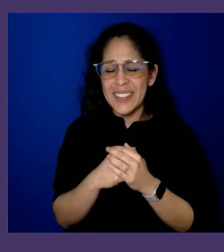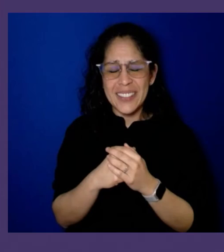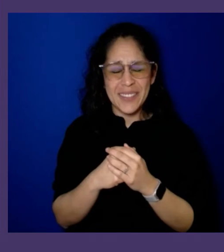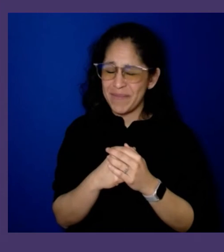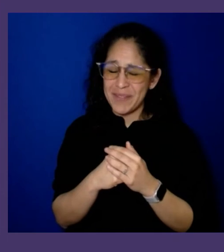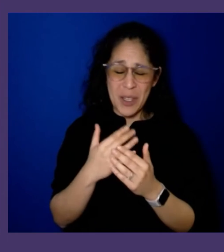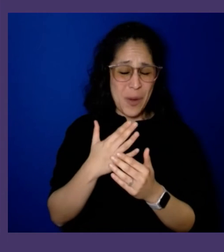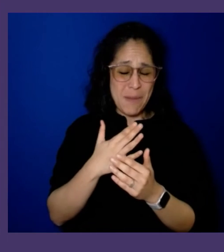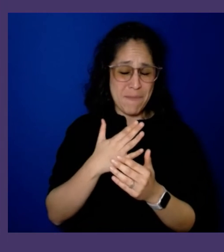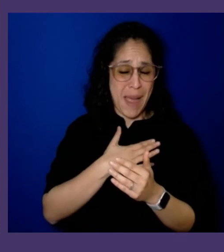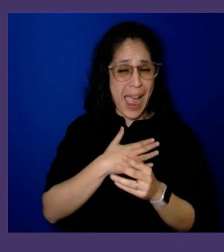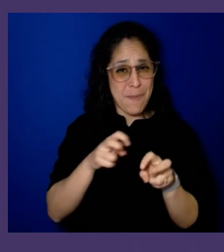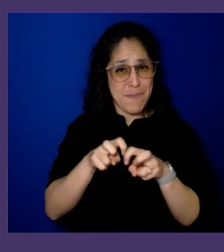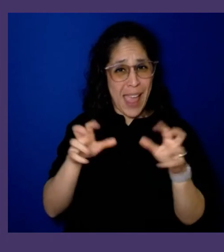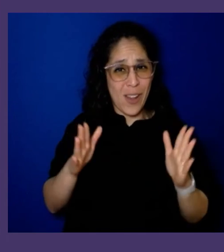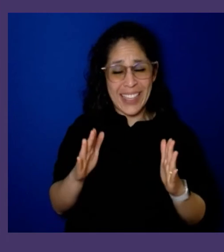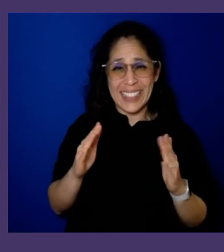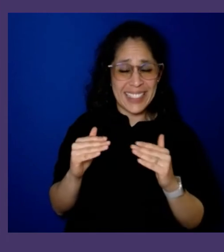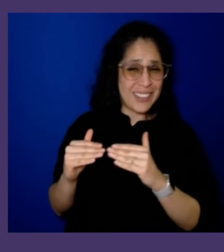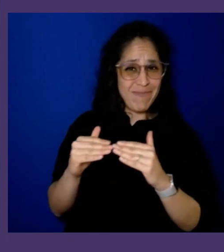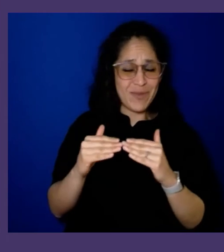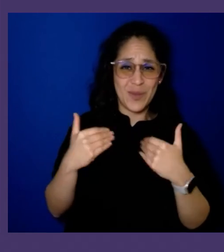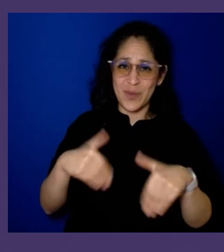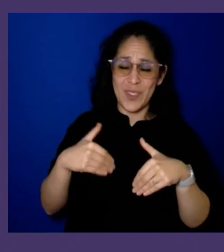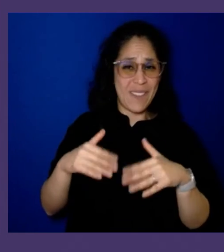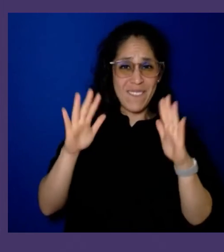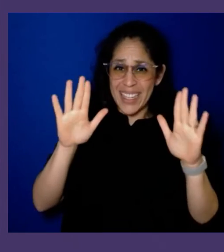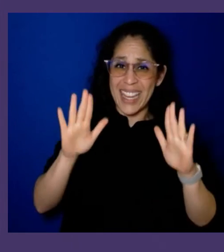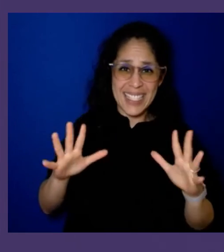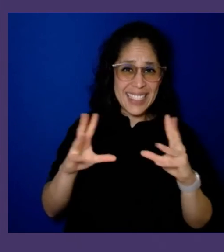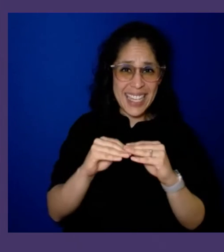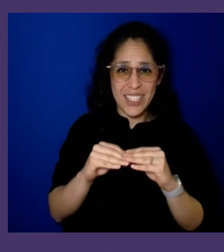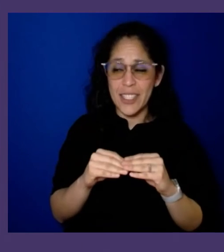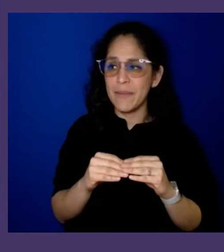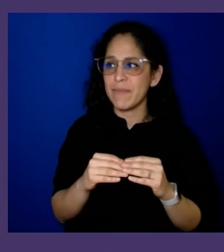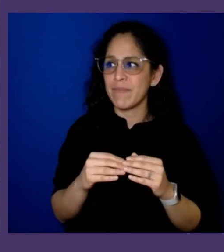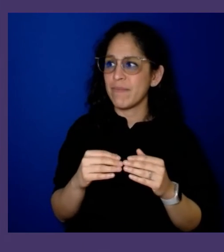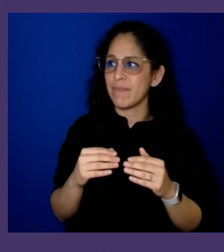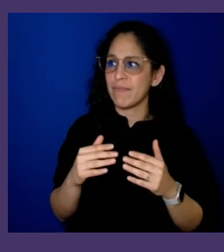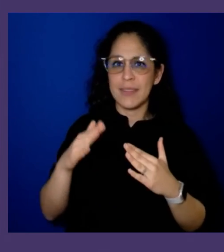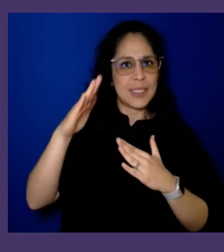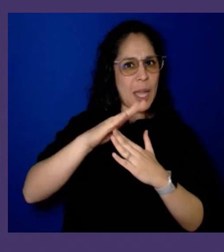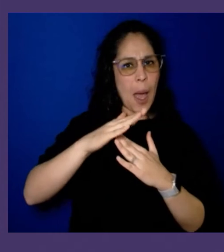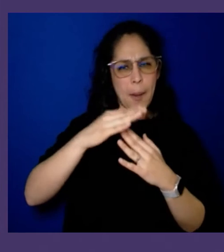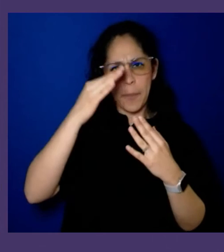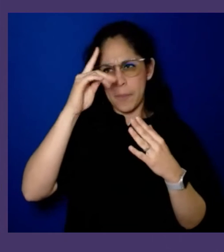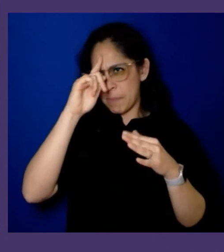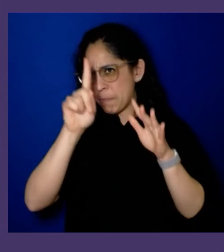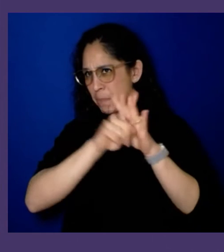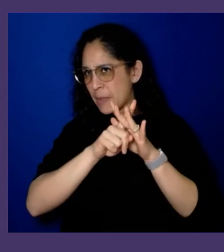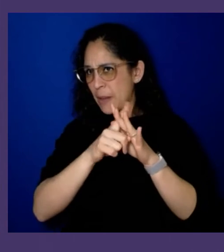A couple of things that are top of mind for our takeaways. When we think about neurodiversity,